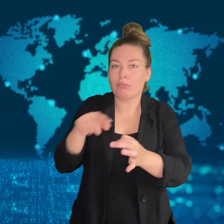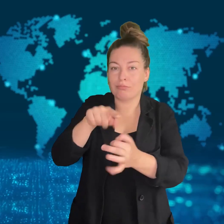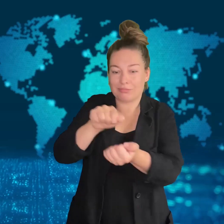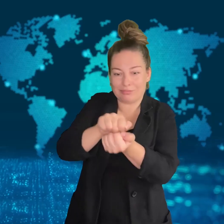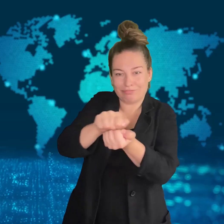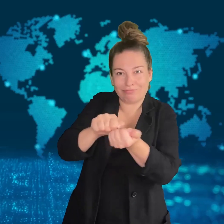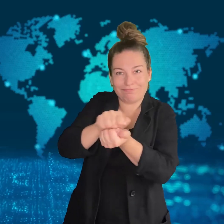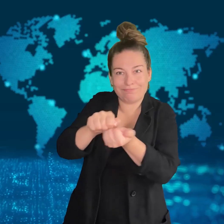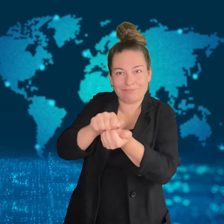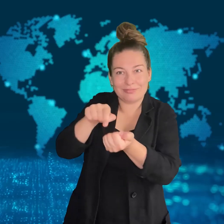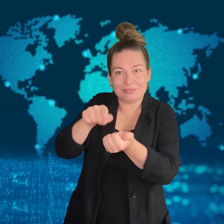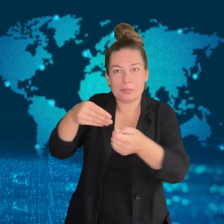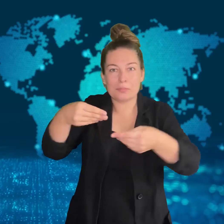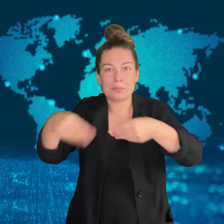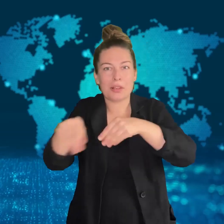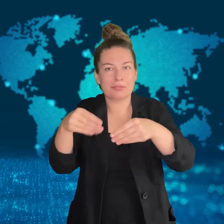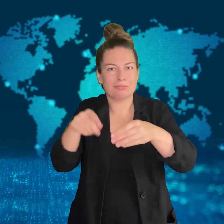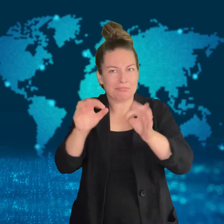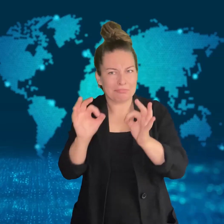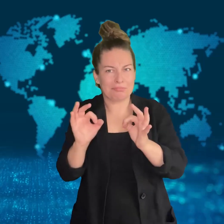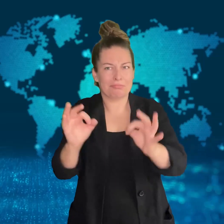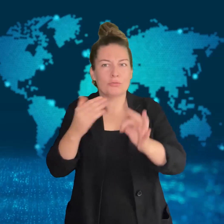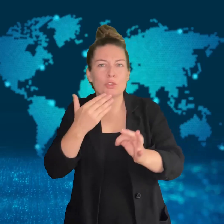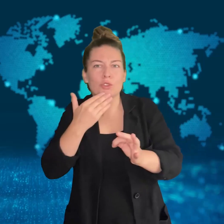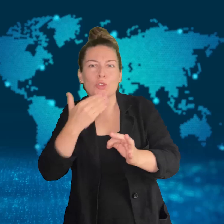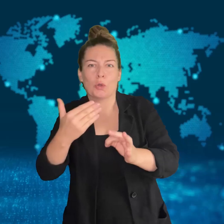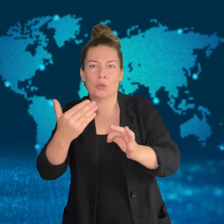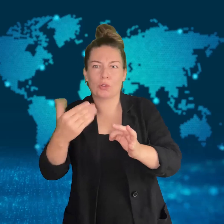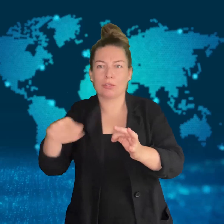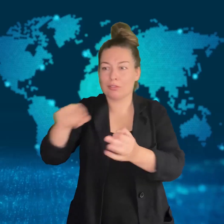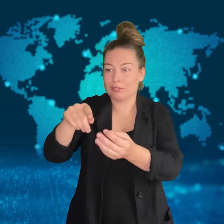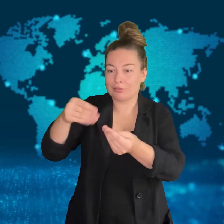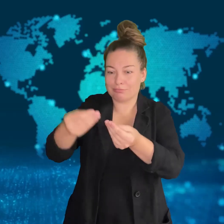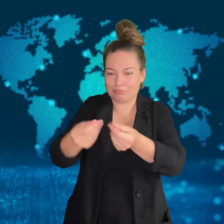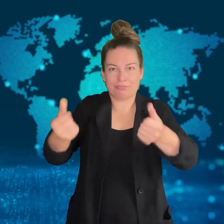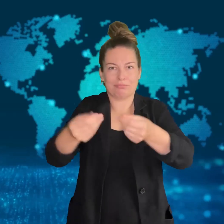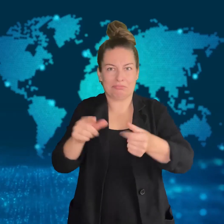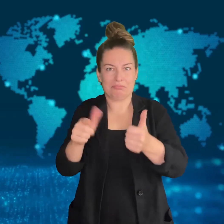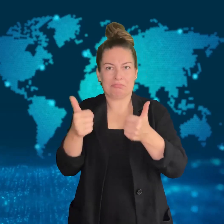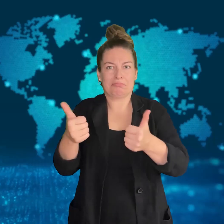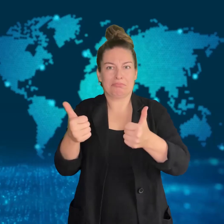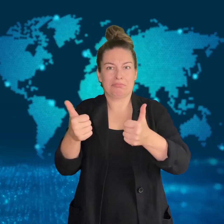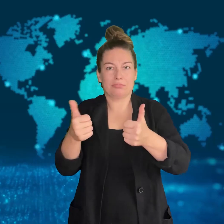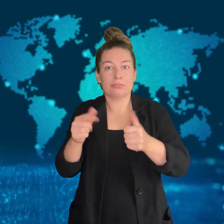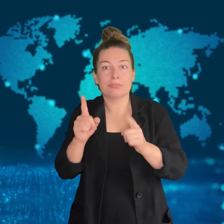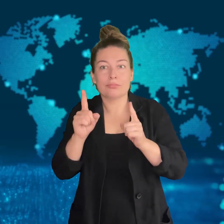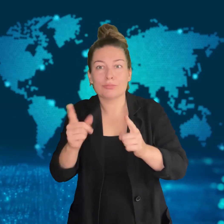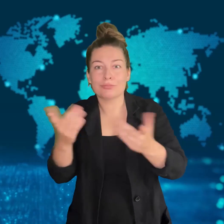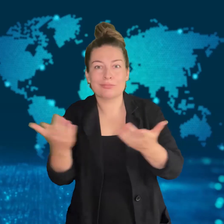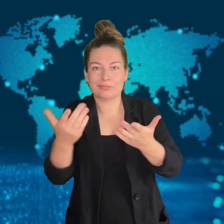in the misinformation campaign for around five decades.